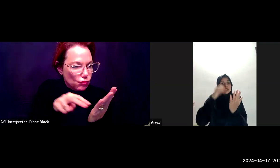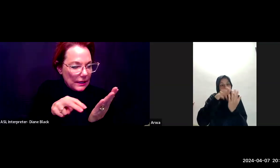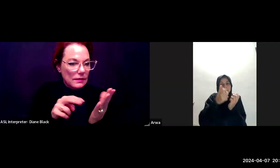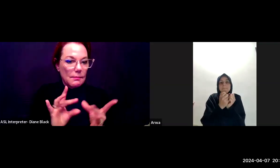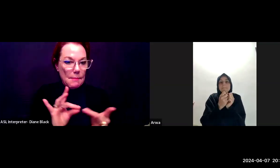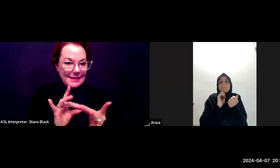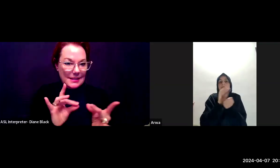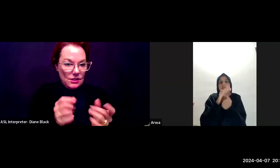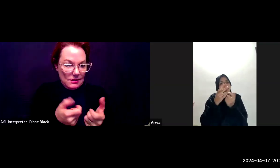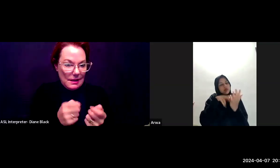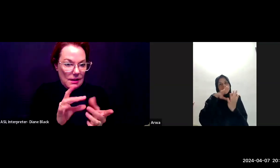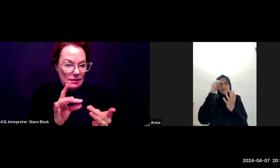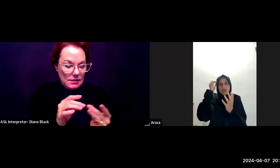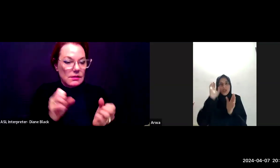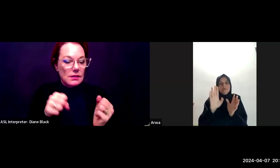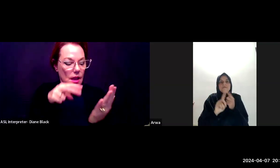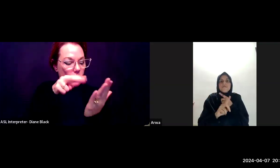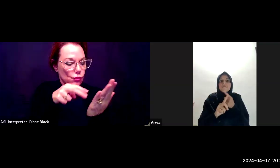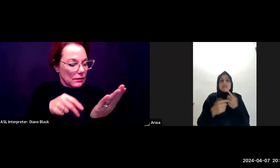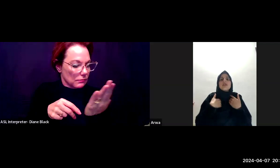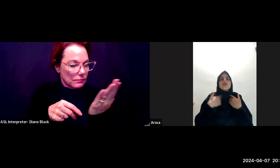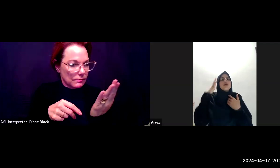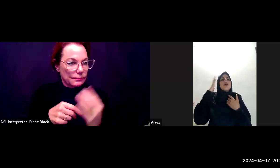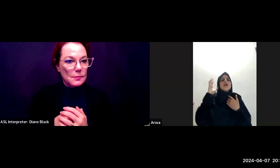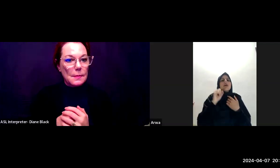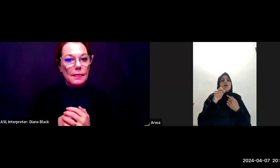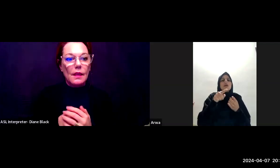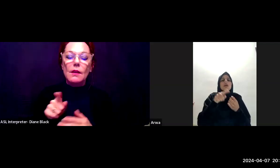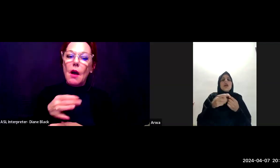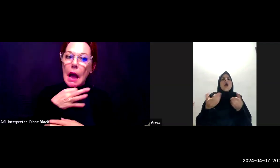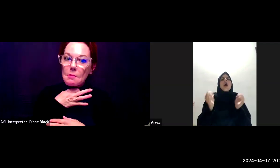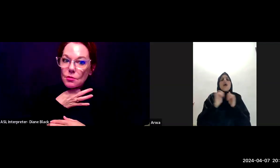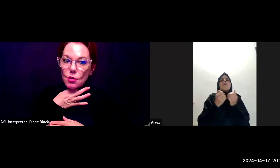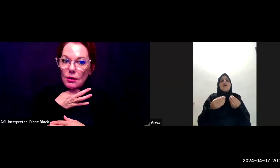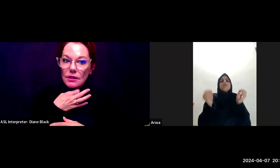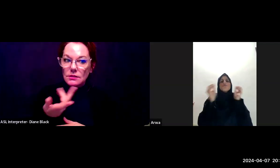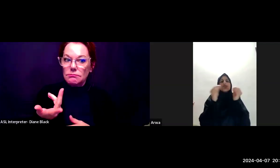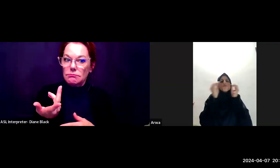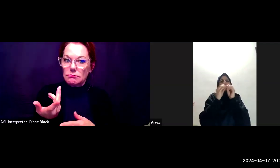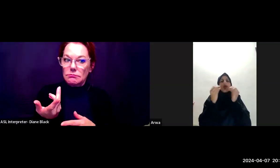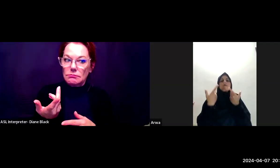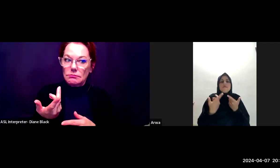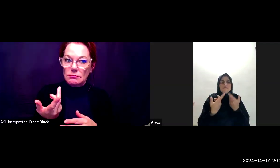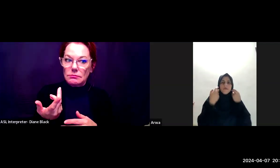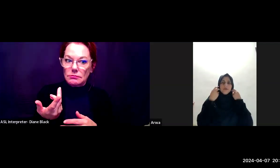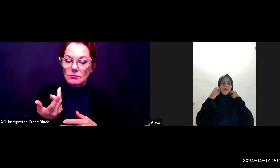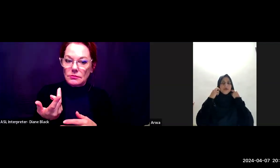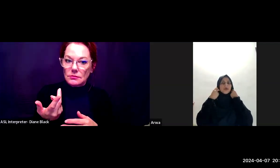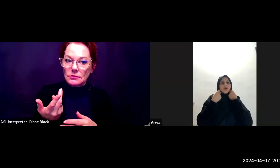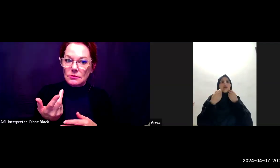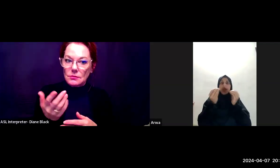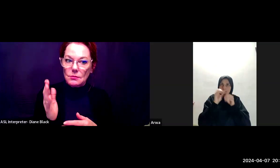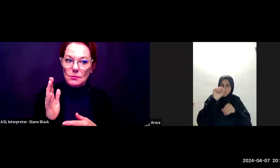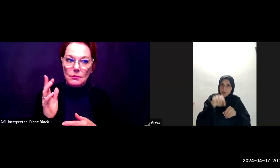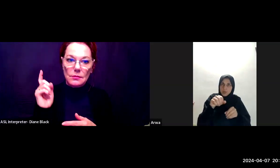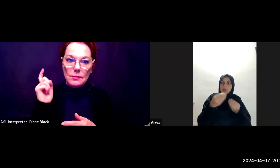and so I just want to know whether it will ever improve. this RP. will it ever improve? [Dr Kumar speaking] well